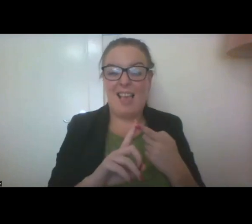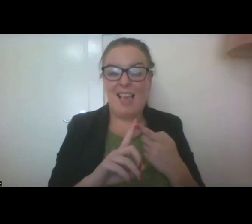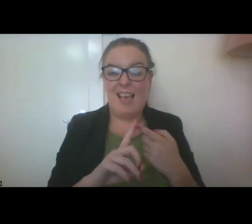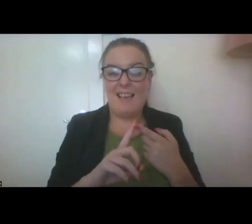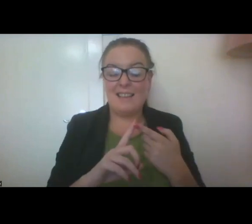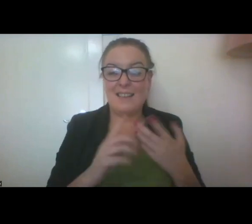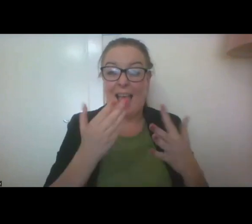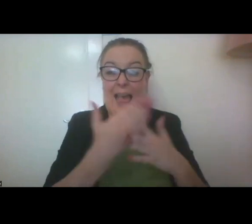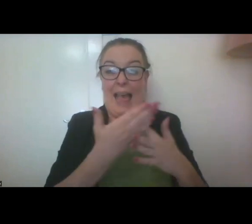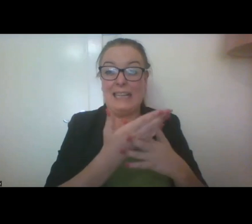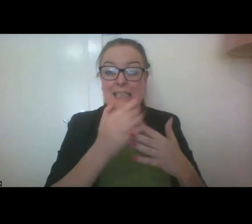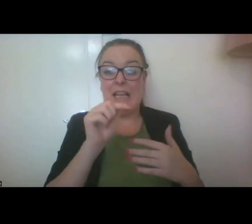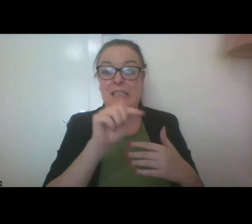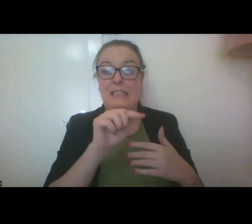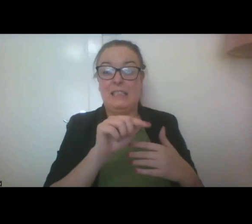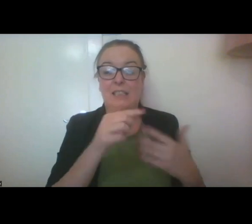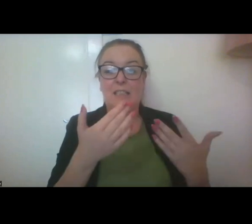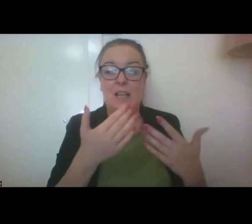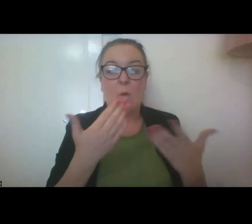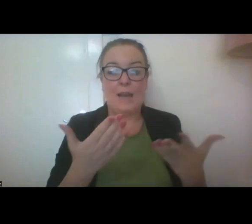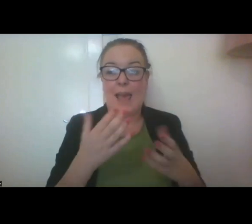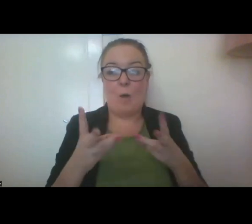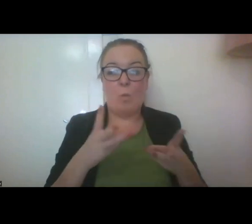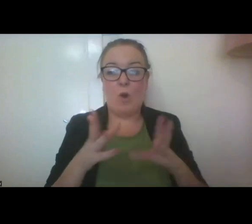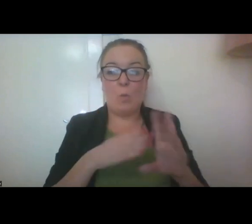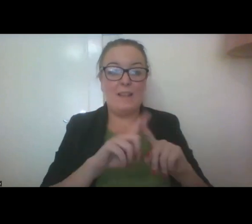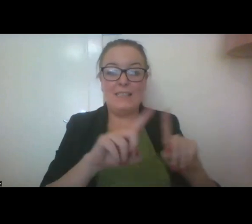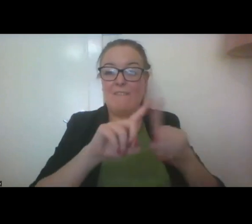We're now working with companies who make refugee theatre,